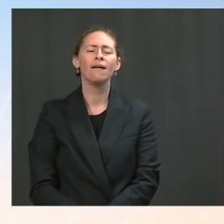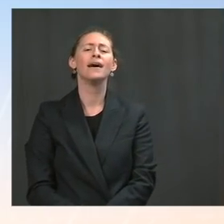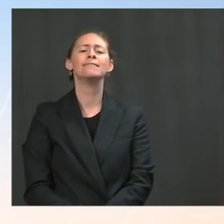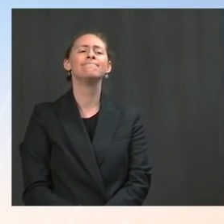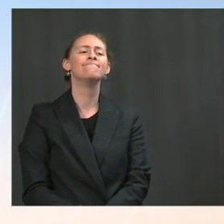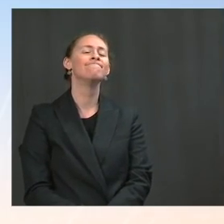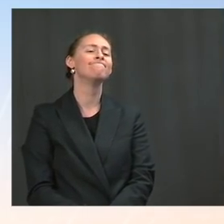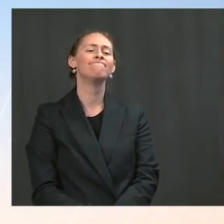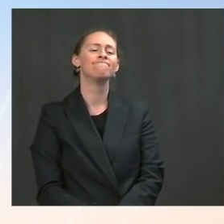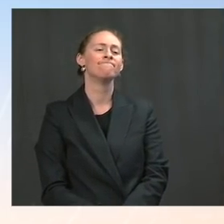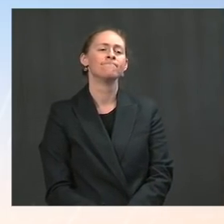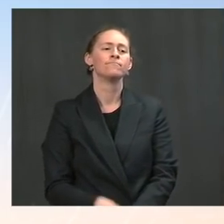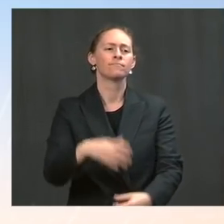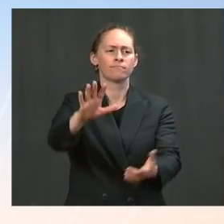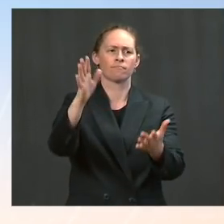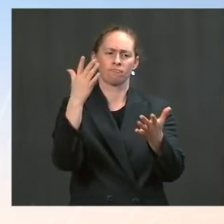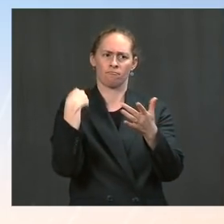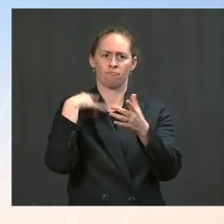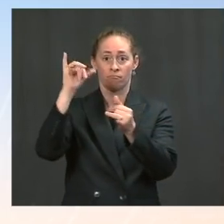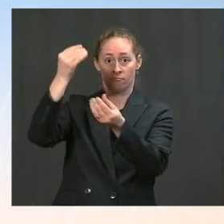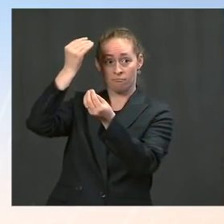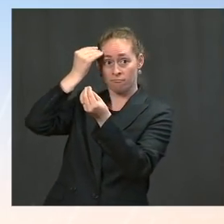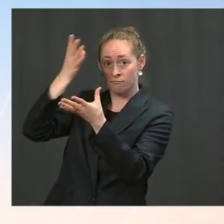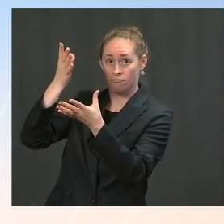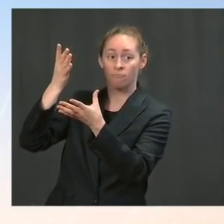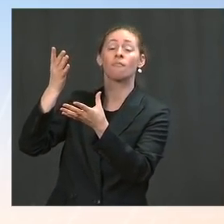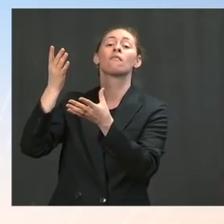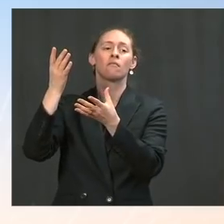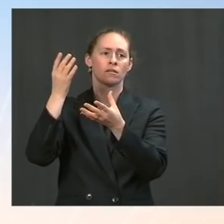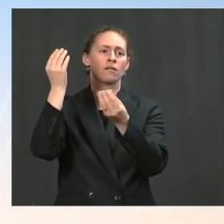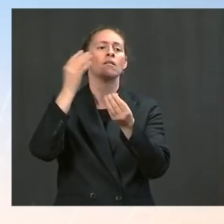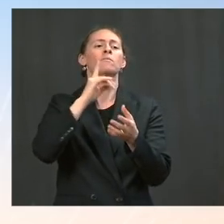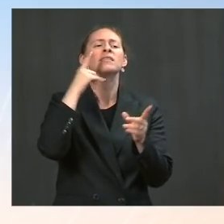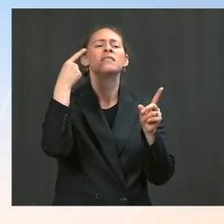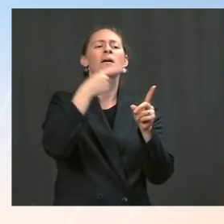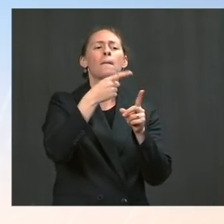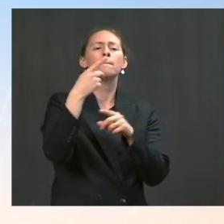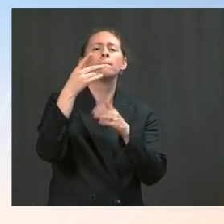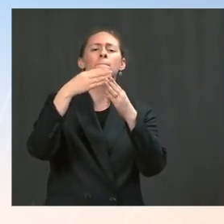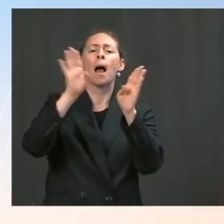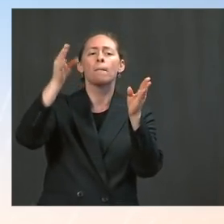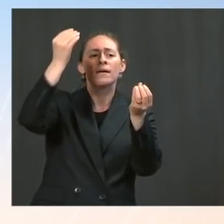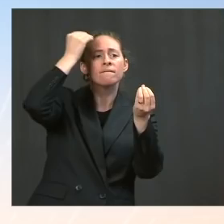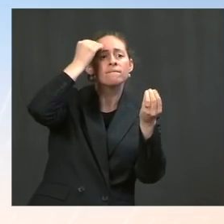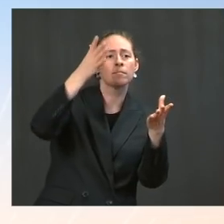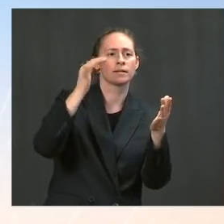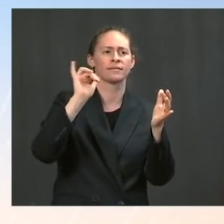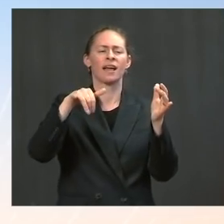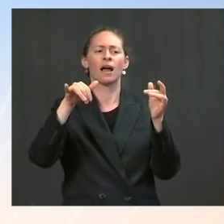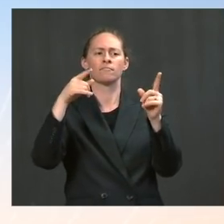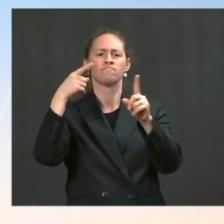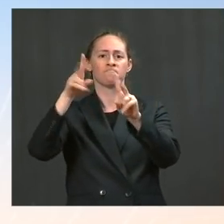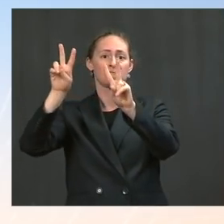The Press: It's public. Ms. Psaki: Yeah, this a publicly available data -- we'll get you the citation, is what I mean. The Press: Let me ask you, if I can, then about some of the other numbers as they relate to COVID.